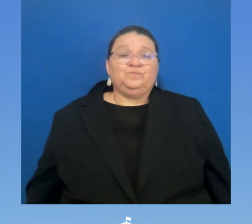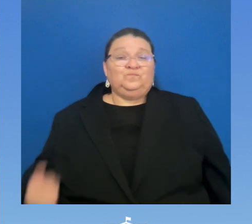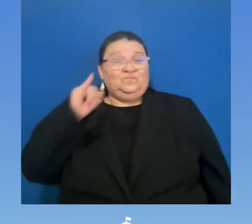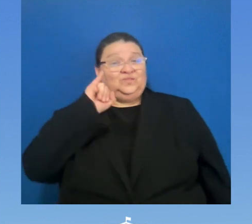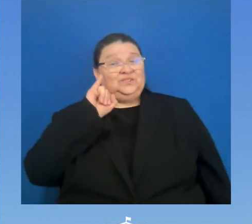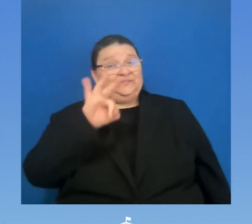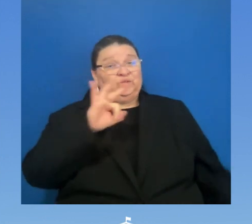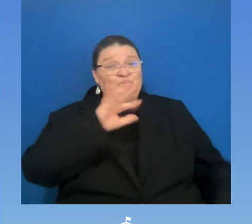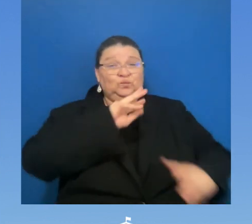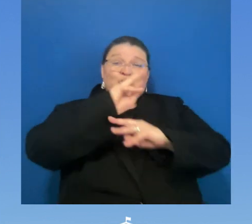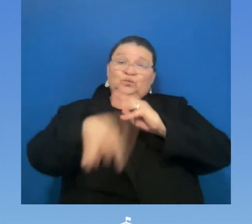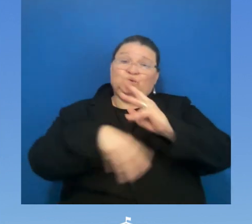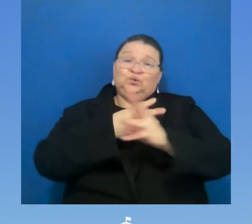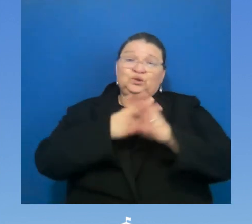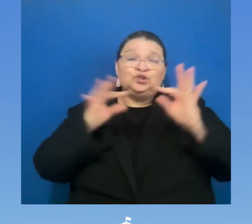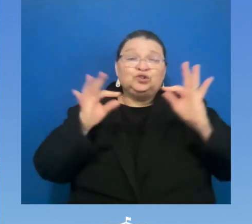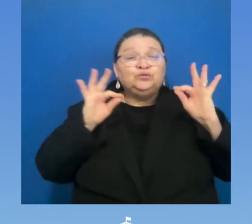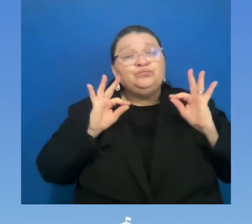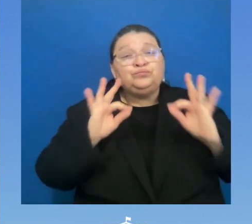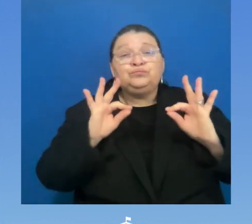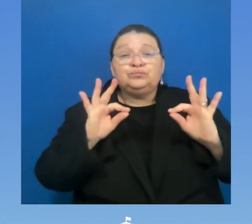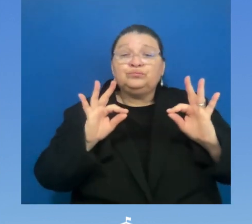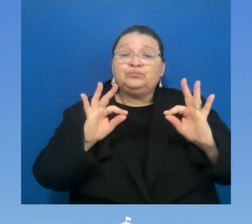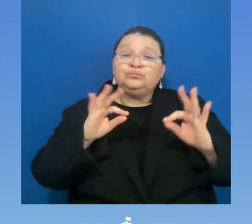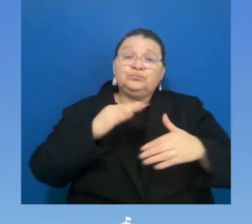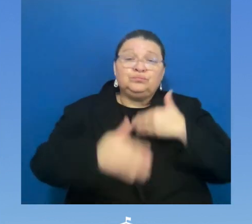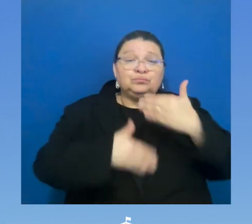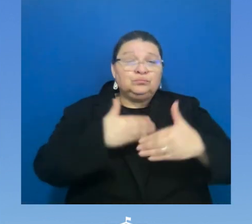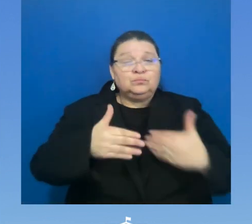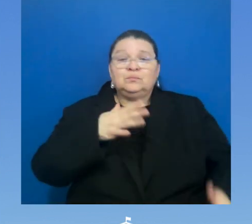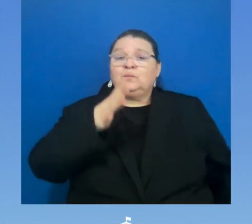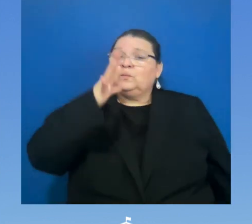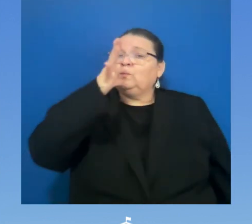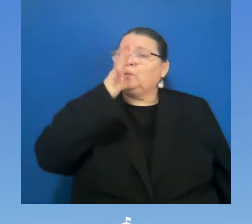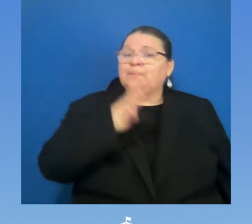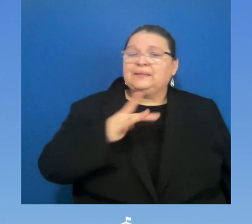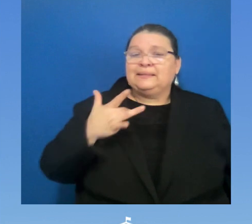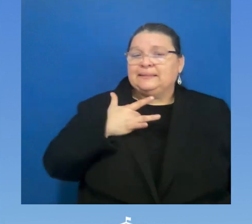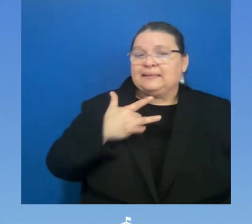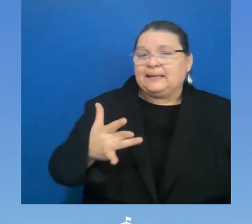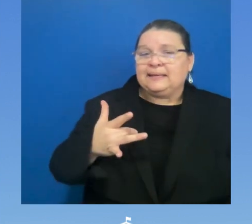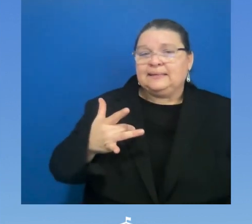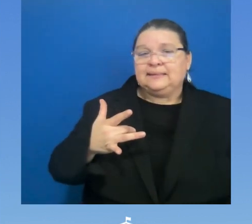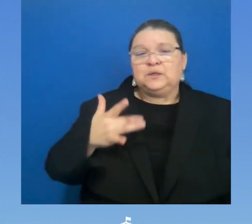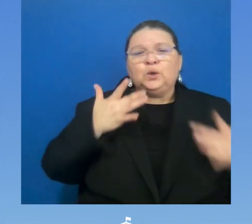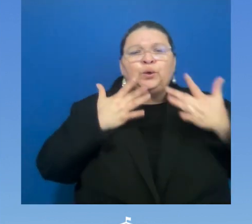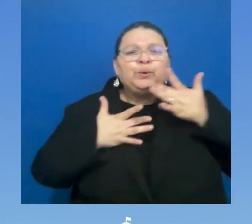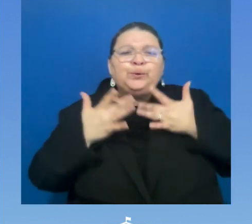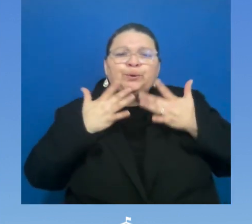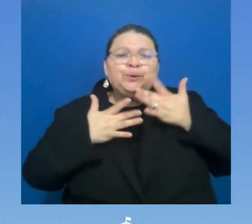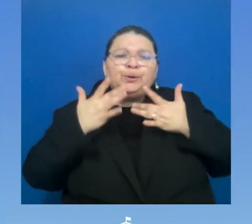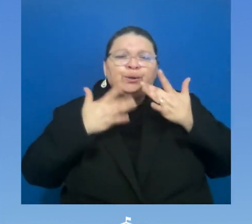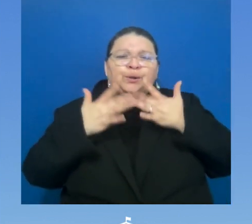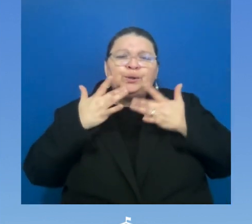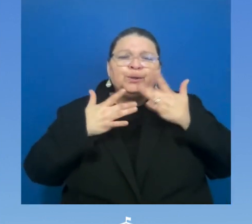have always lived on a razor's edge. A child gets sick, car breaks down,